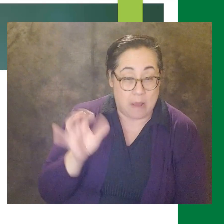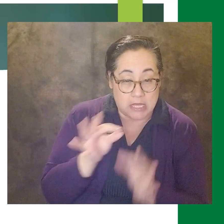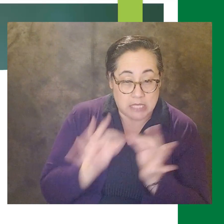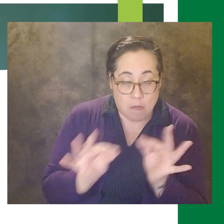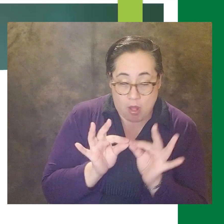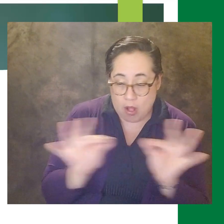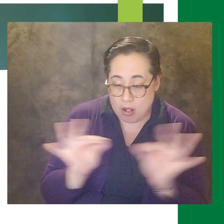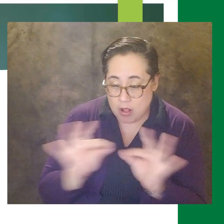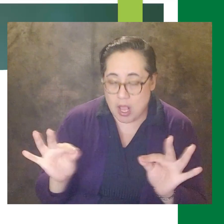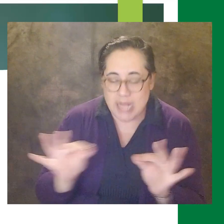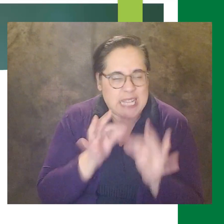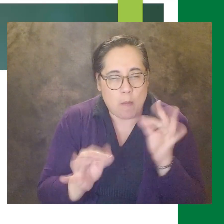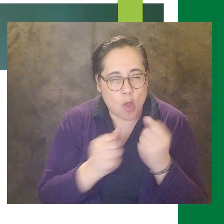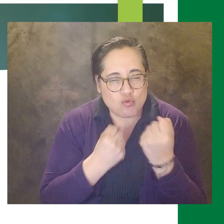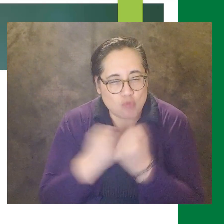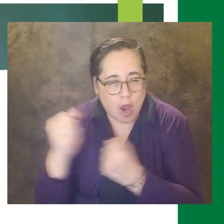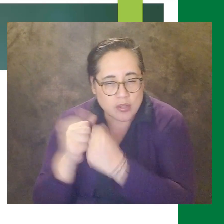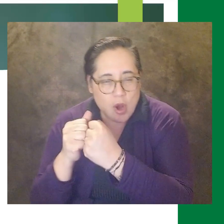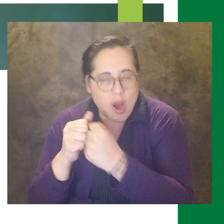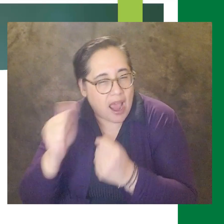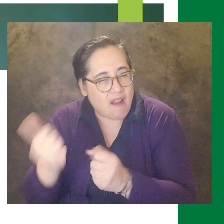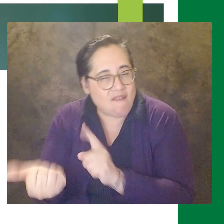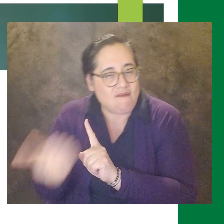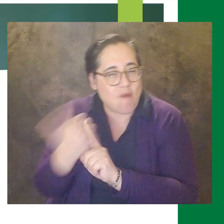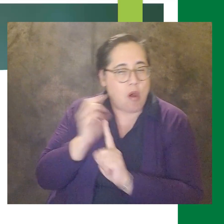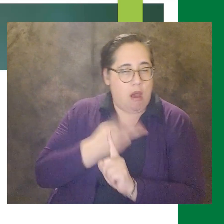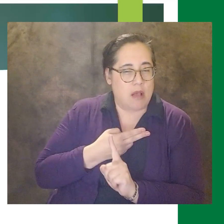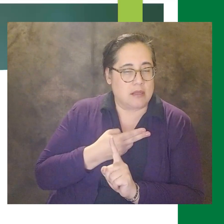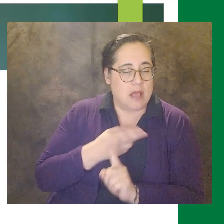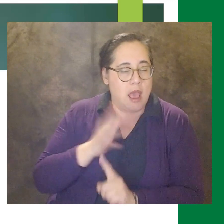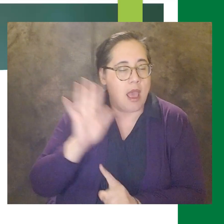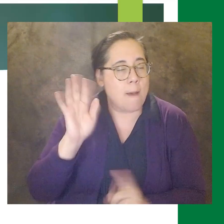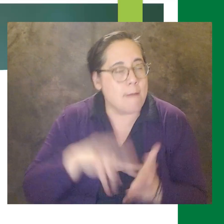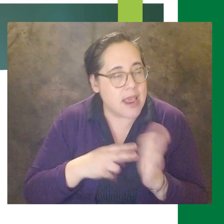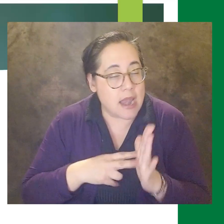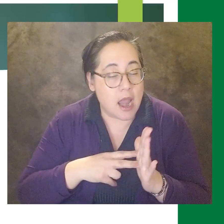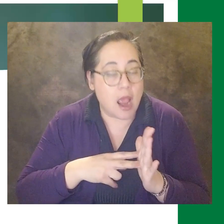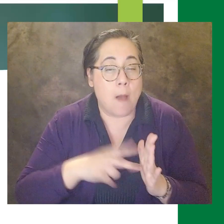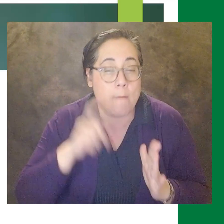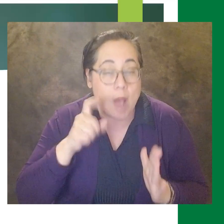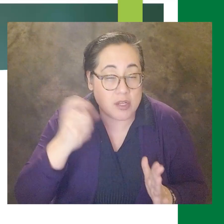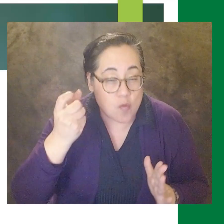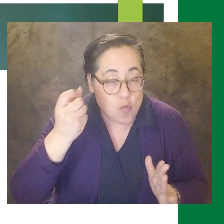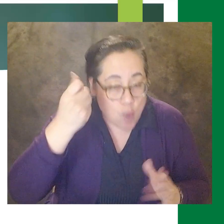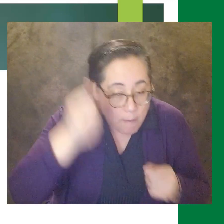So we have to remember that comprehension does not ... equal the feeling of comprehension.